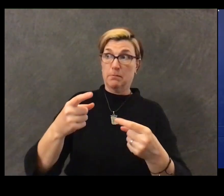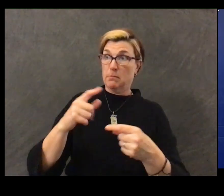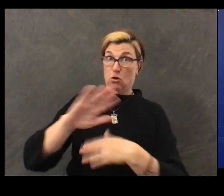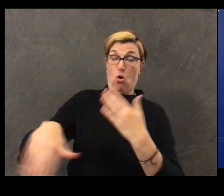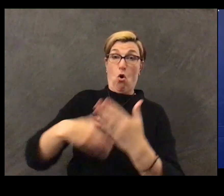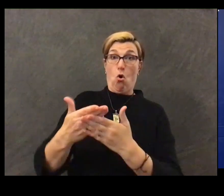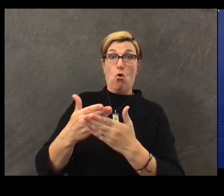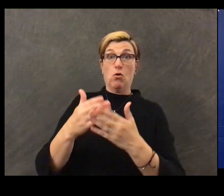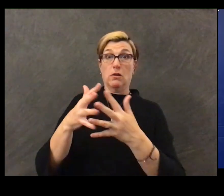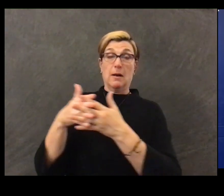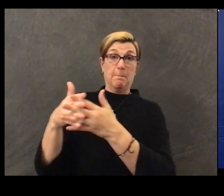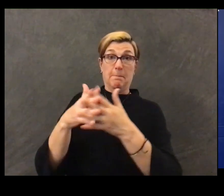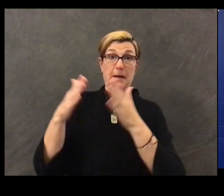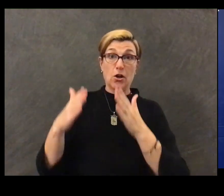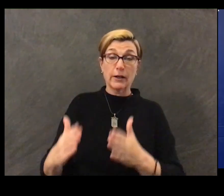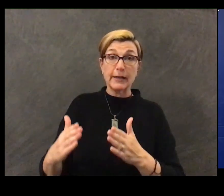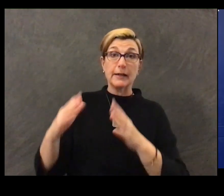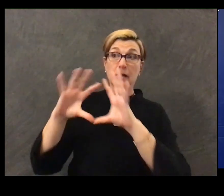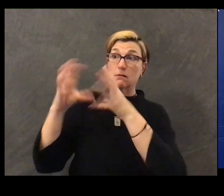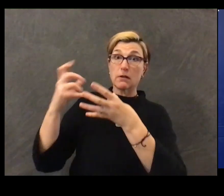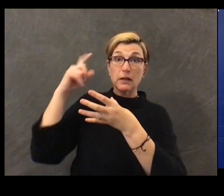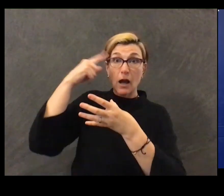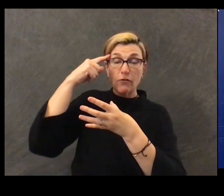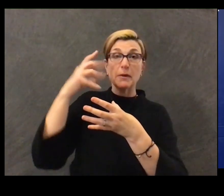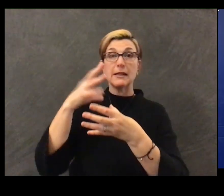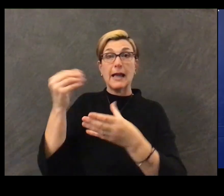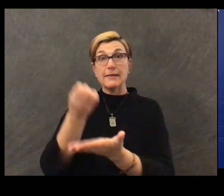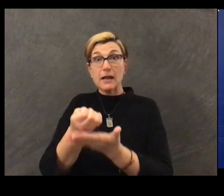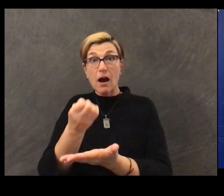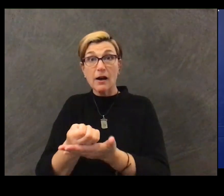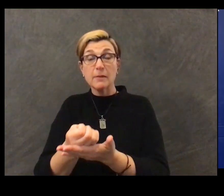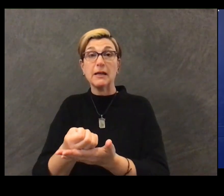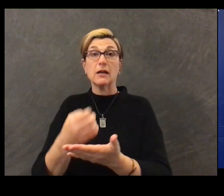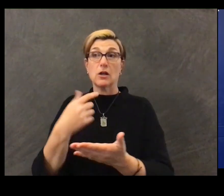and I had the privilege yesterday to travel to Madison Wisconsin and see